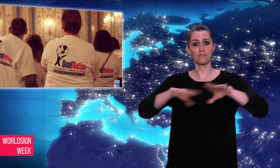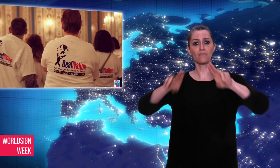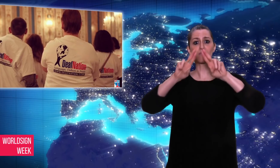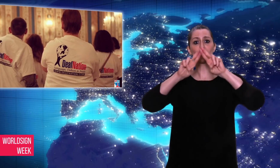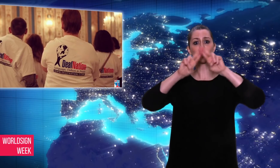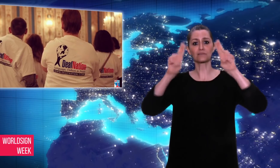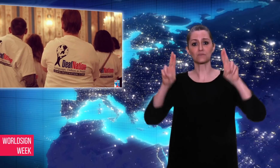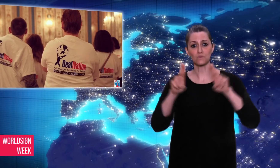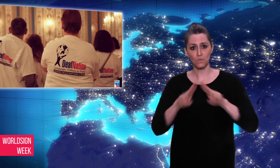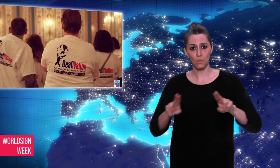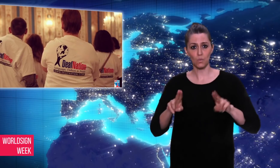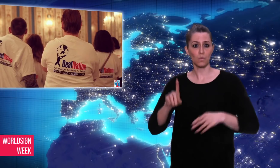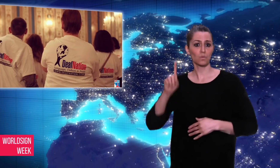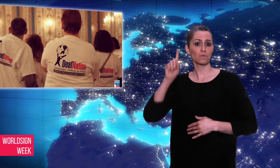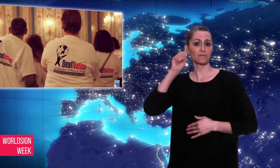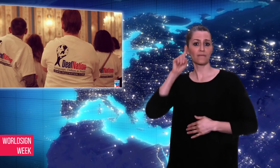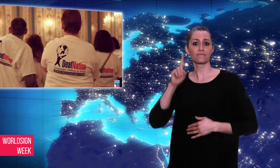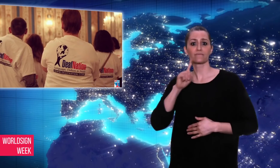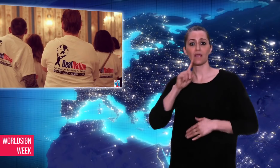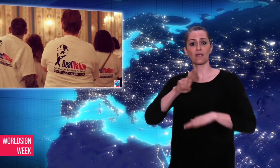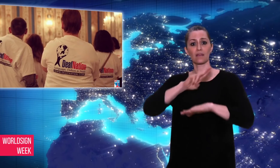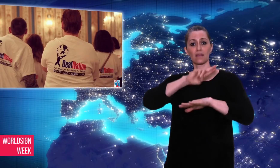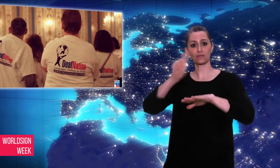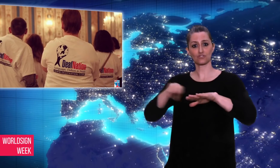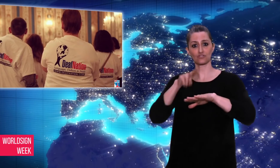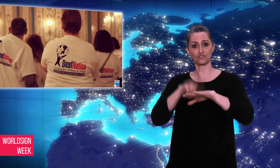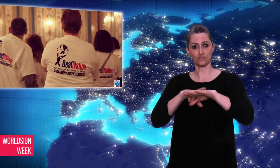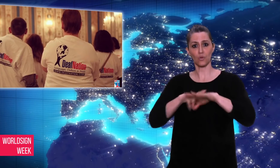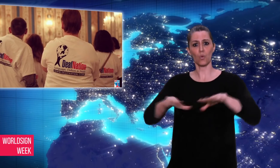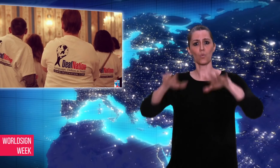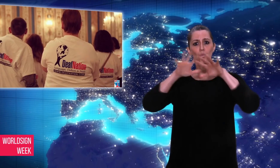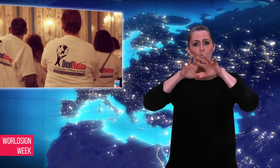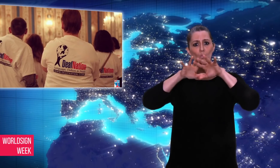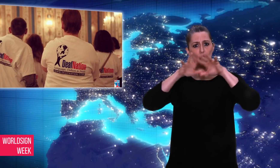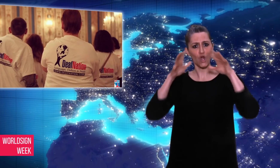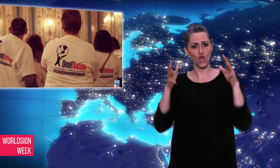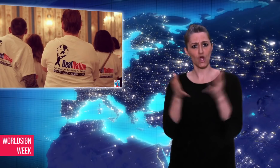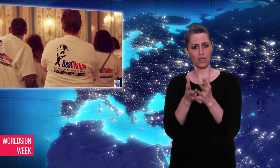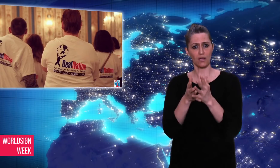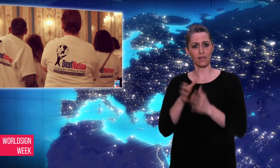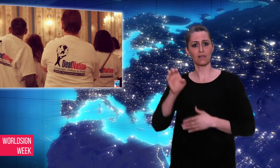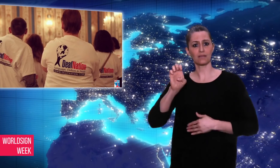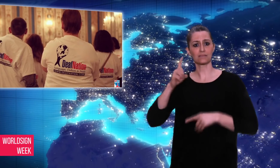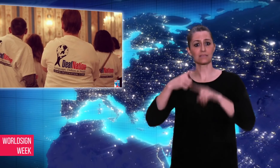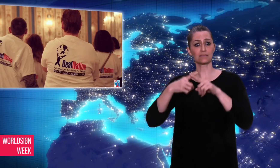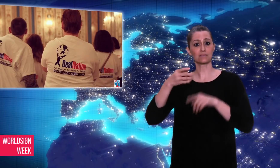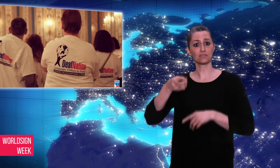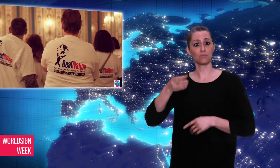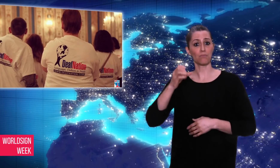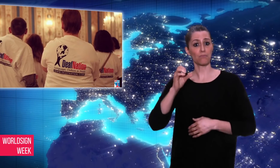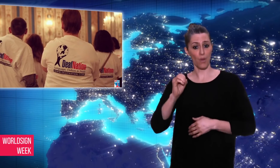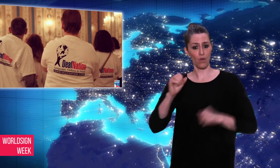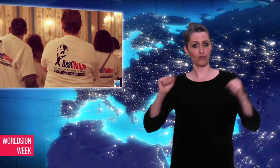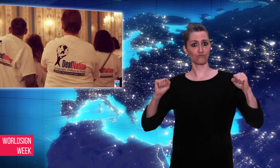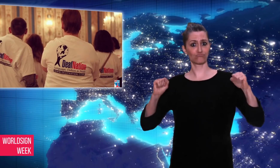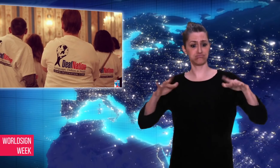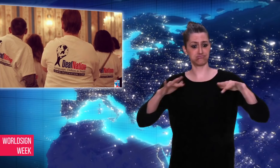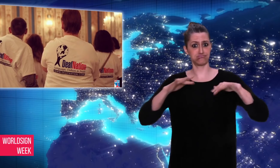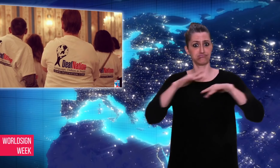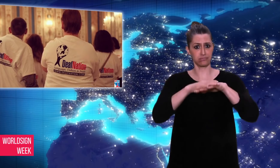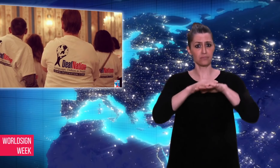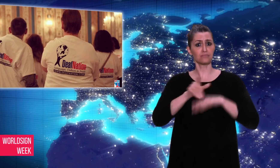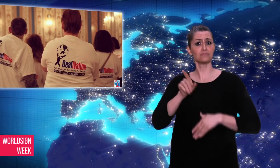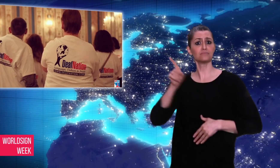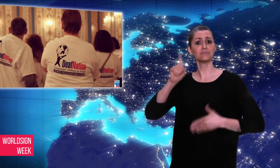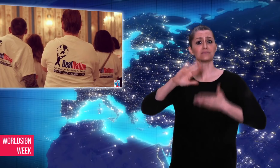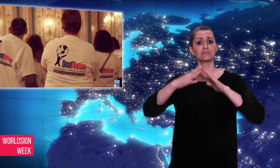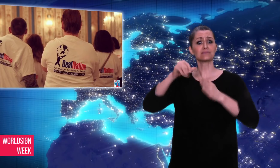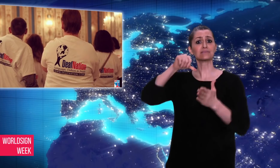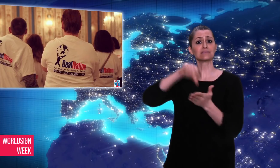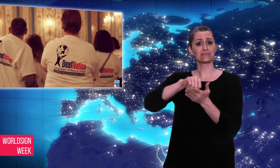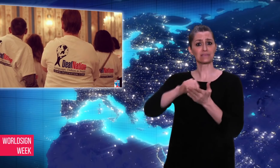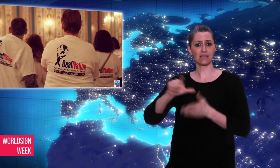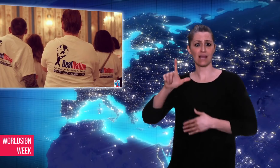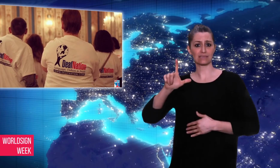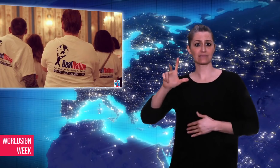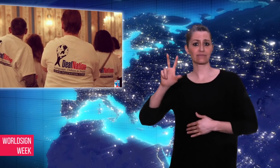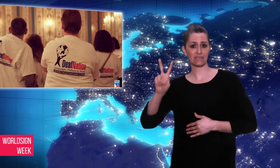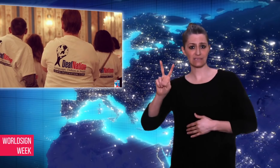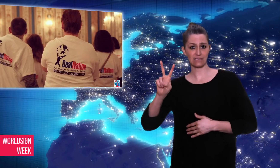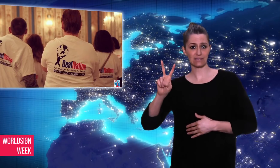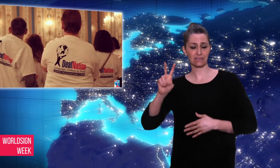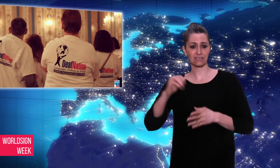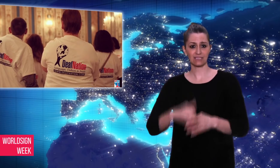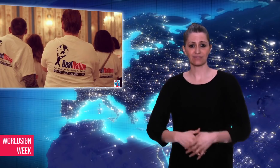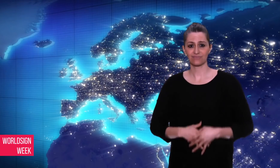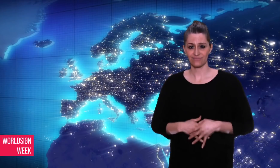the international “DeafNation World Expo” in Las Vegas.